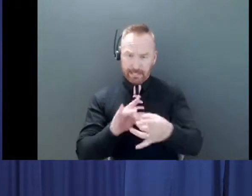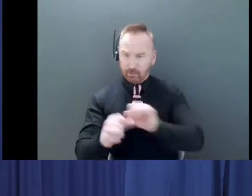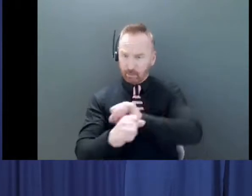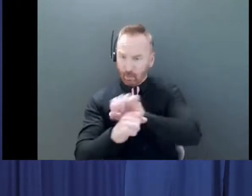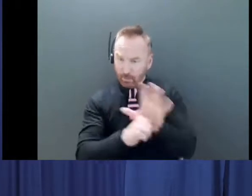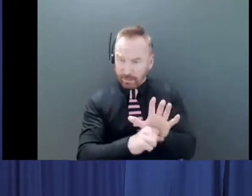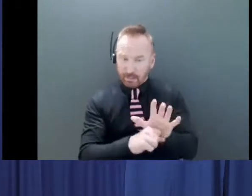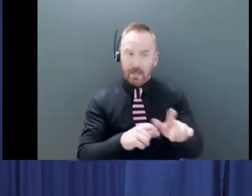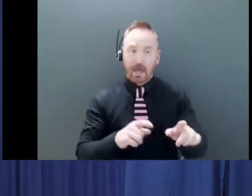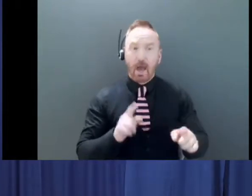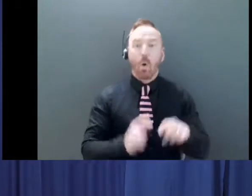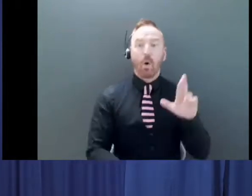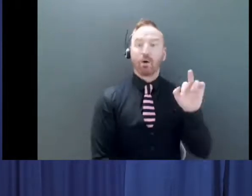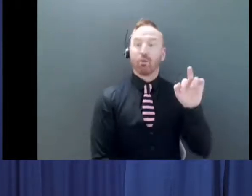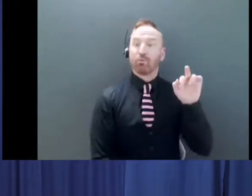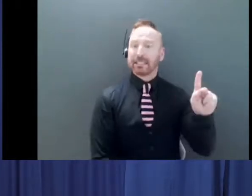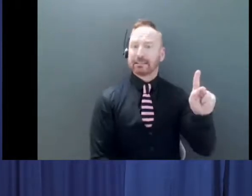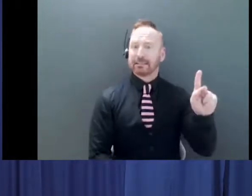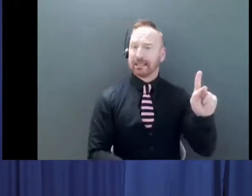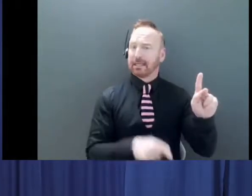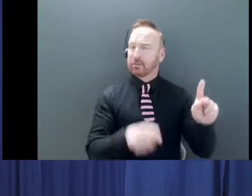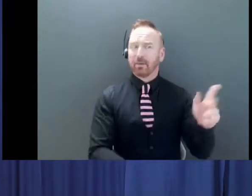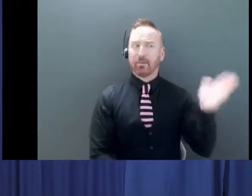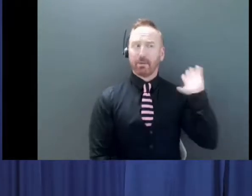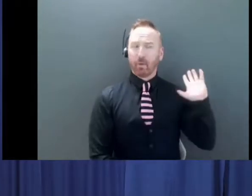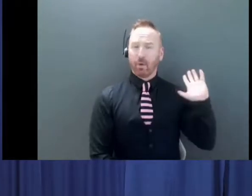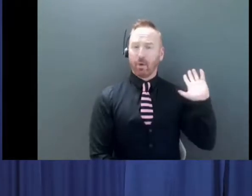we are facing as Yukoners. We have one of the highest